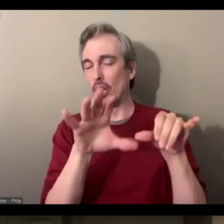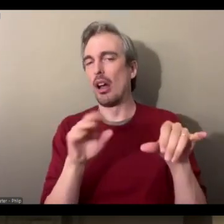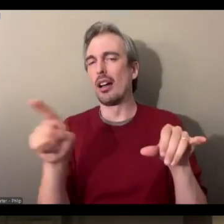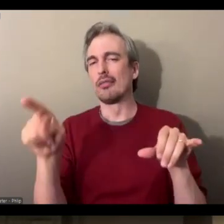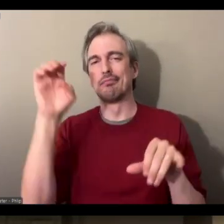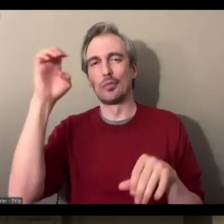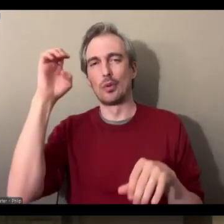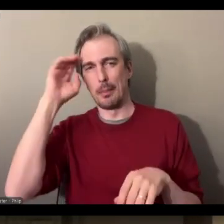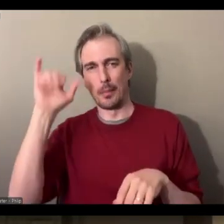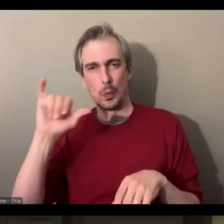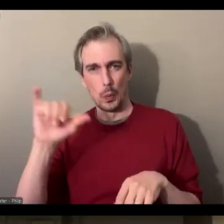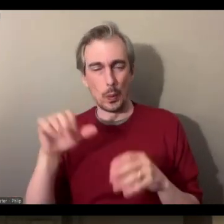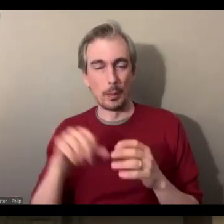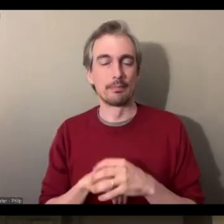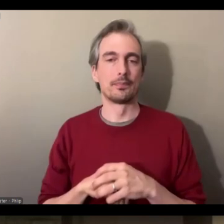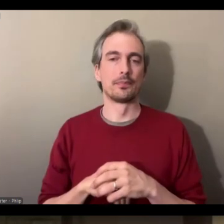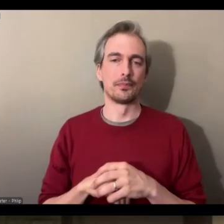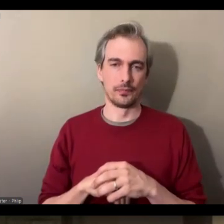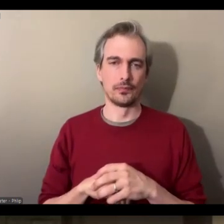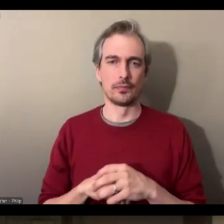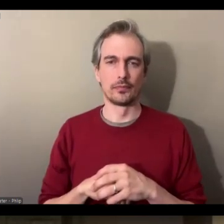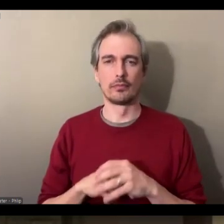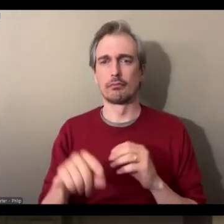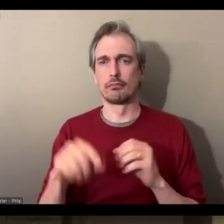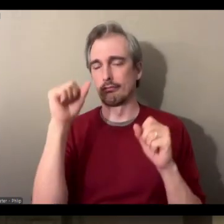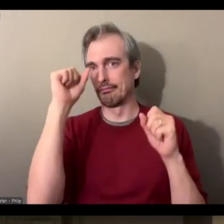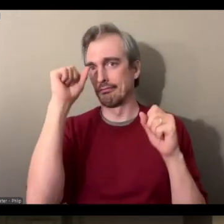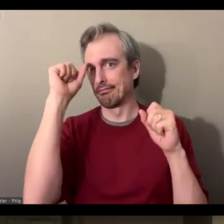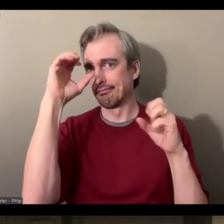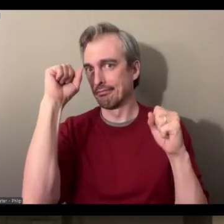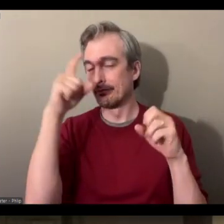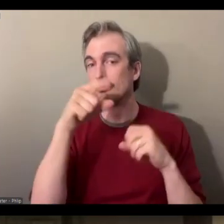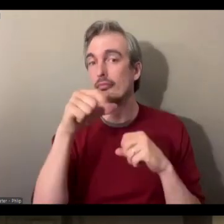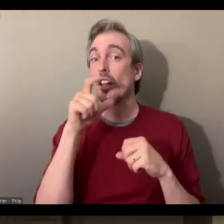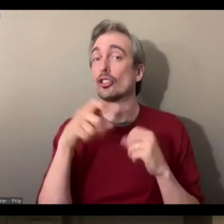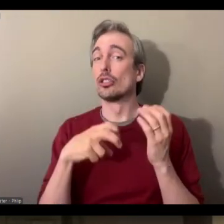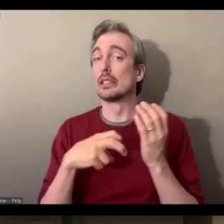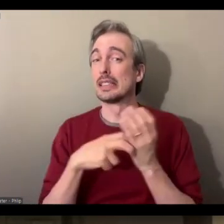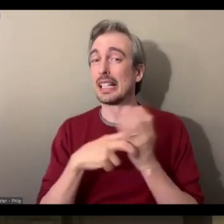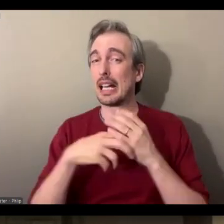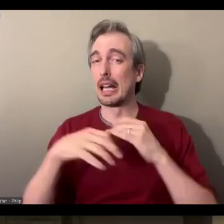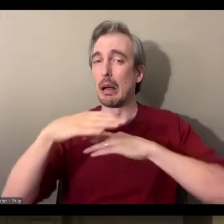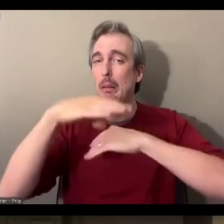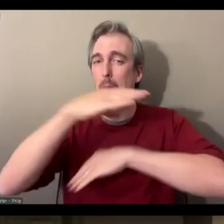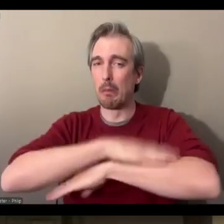amazing thing that not just ticketing platforms, but lots of ecommerce platforms don't have. A